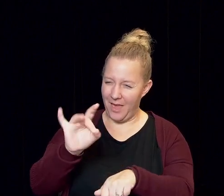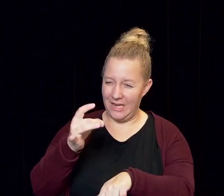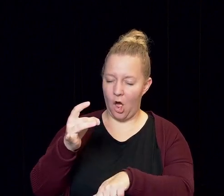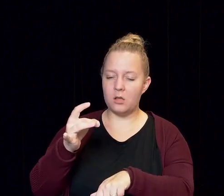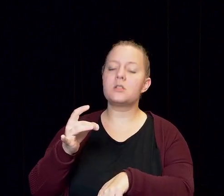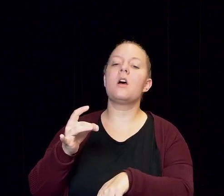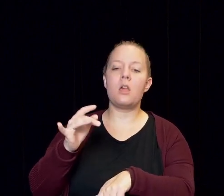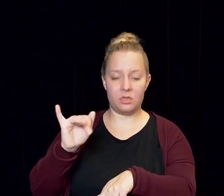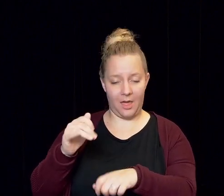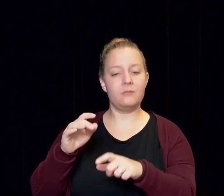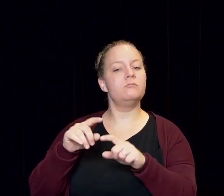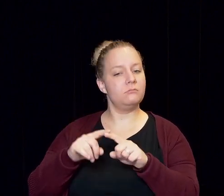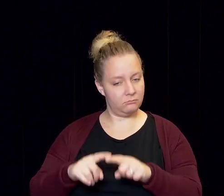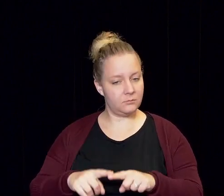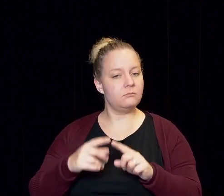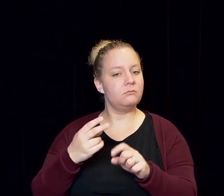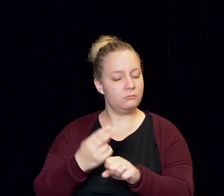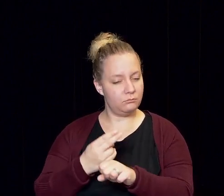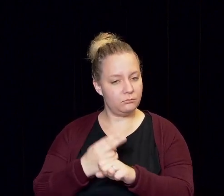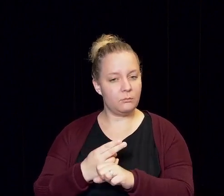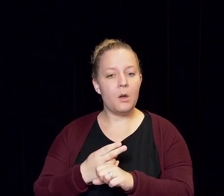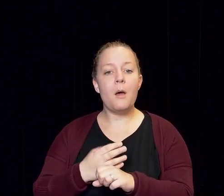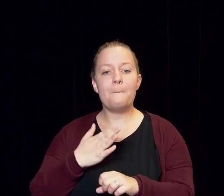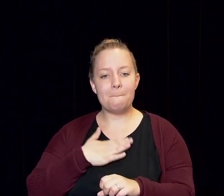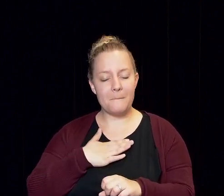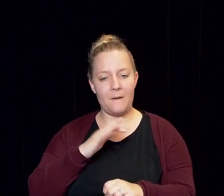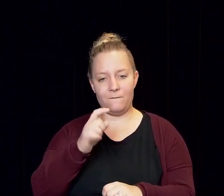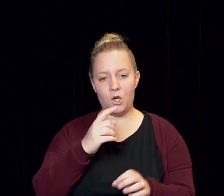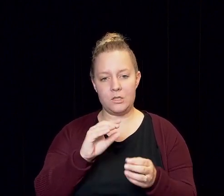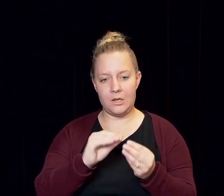But notice, just because my first number was a 24 did not mean I could start with